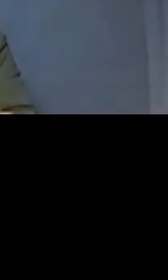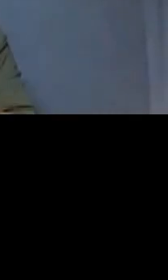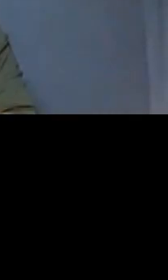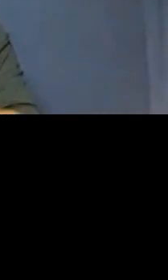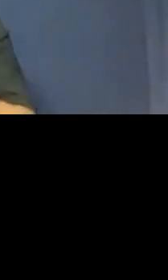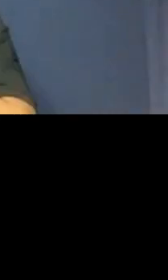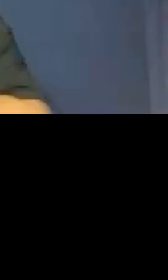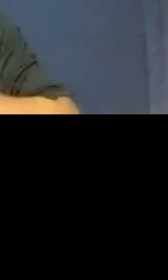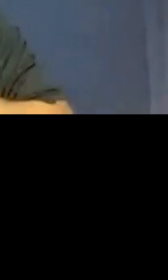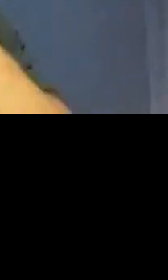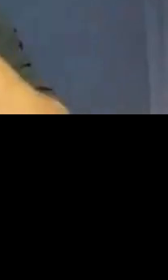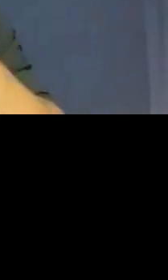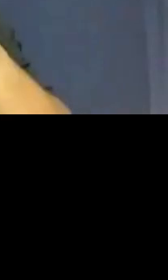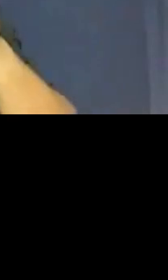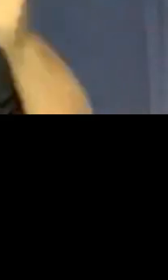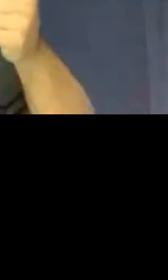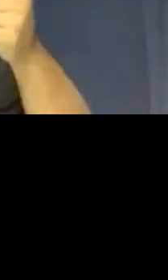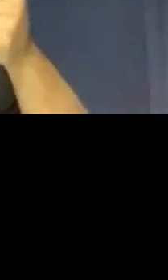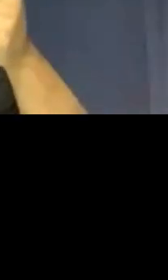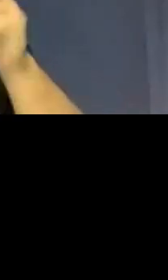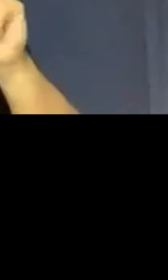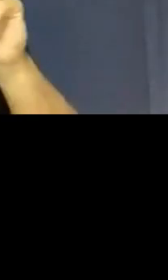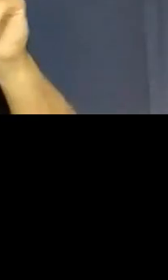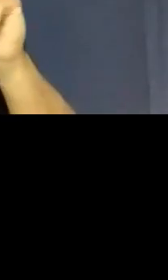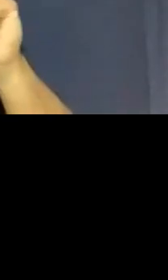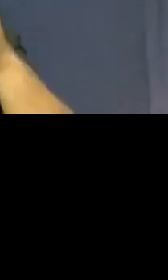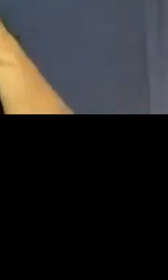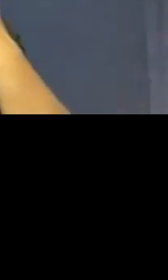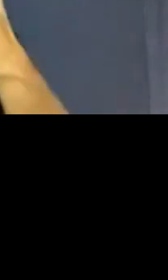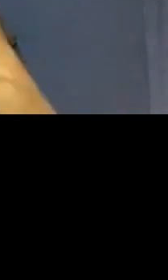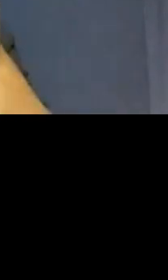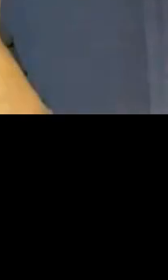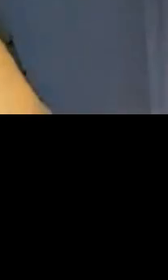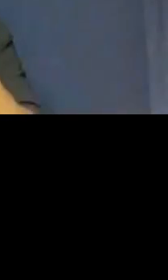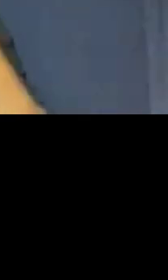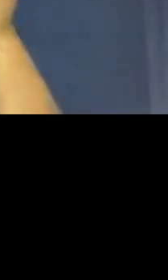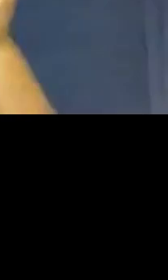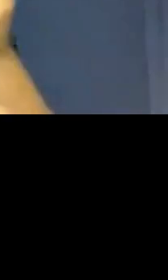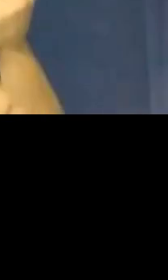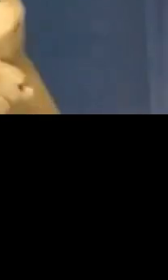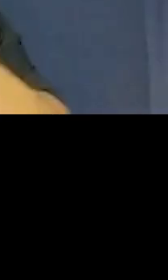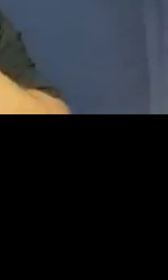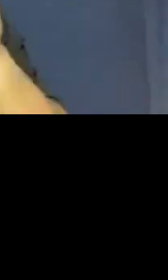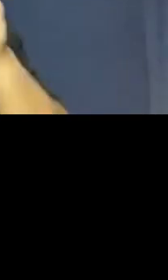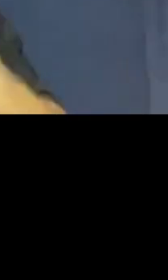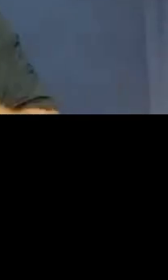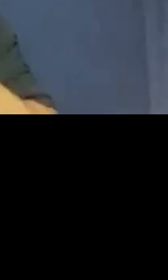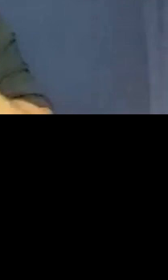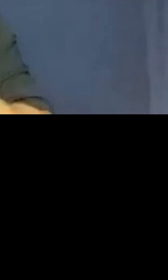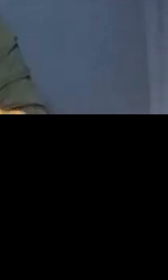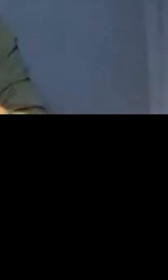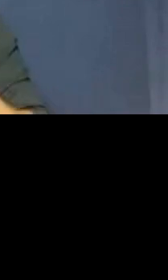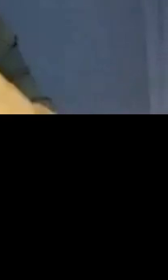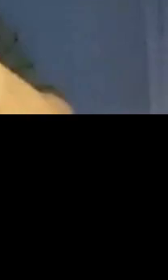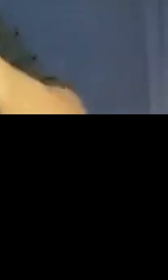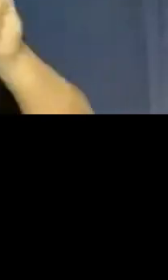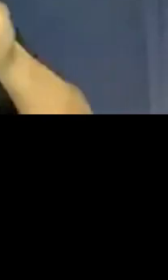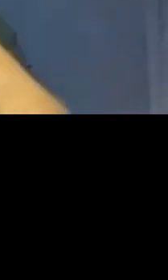And those are the ones that run on a 12-month calendar year reporting period. So it's a different type of grant